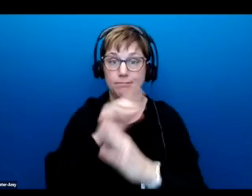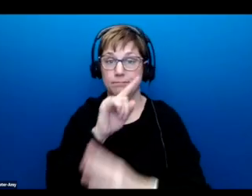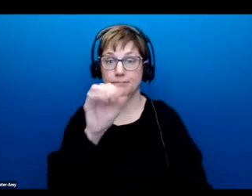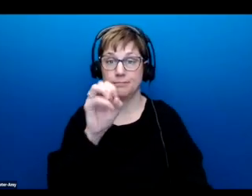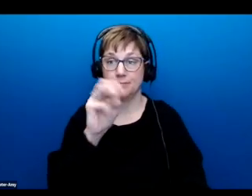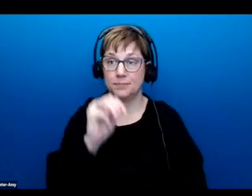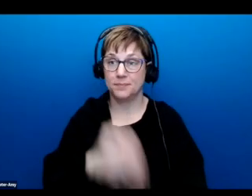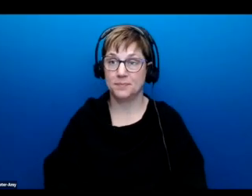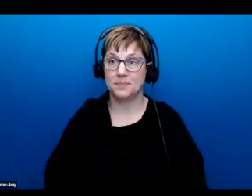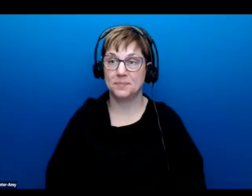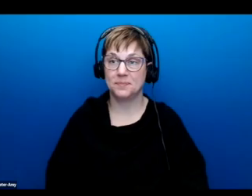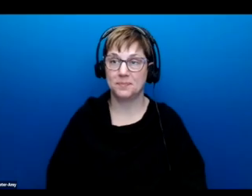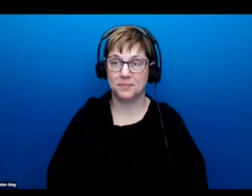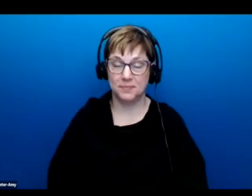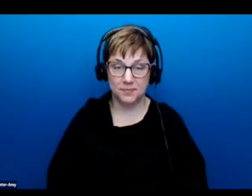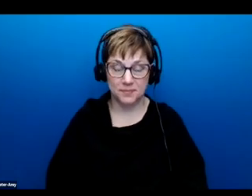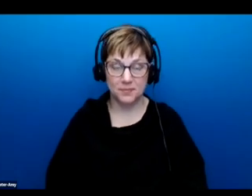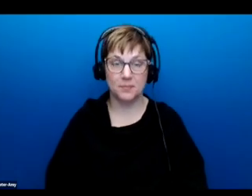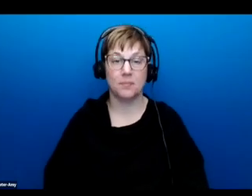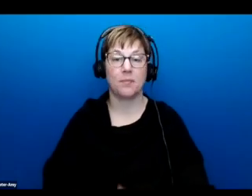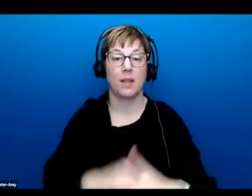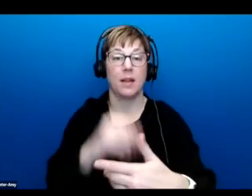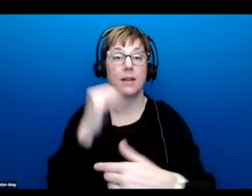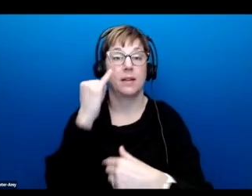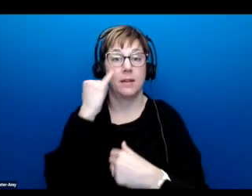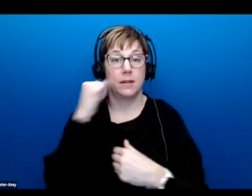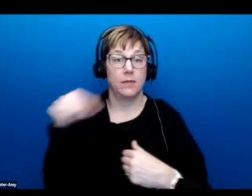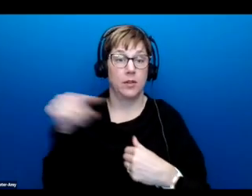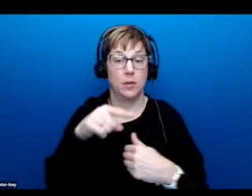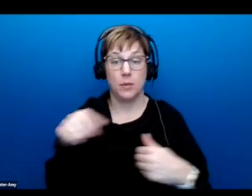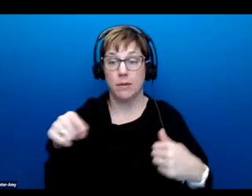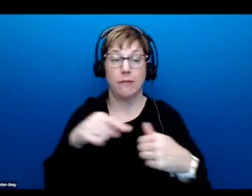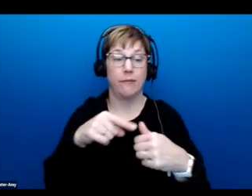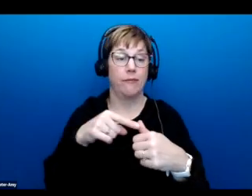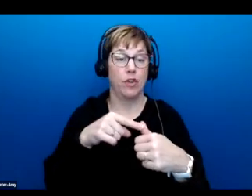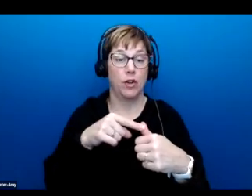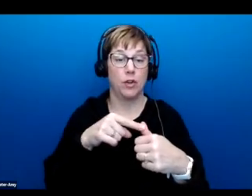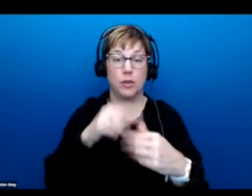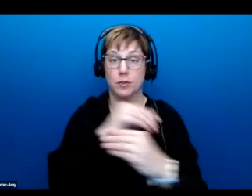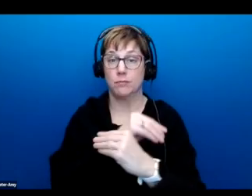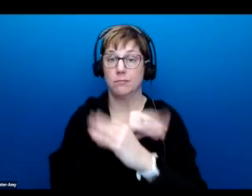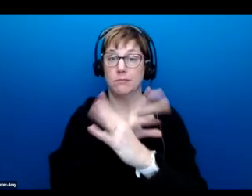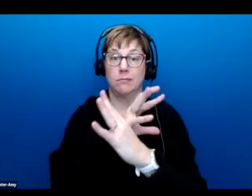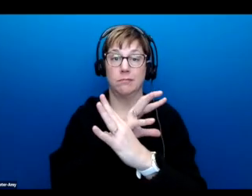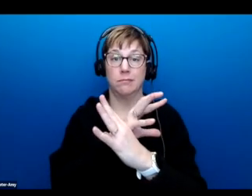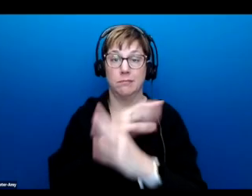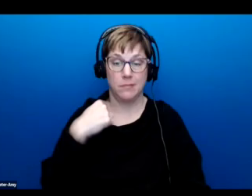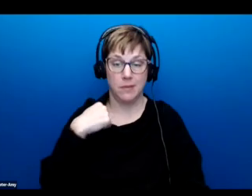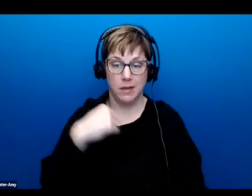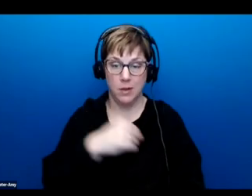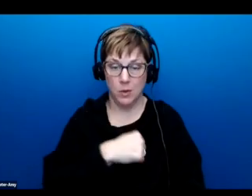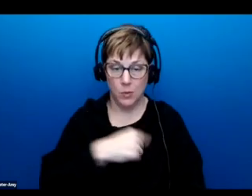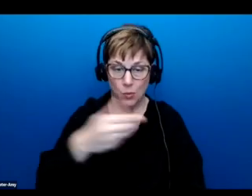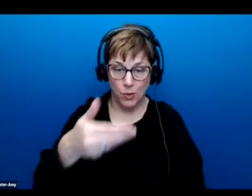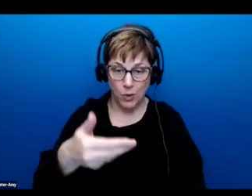For those that this is your first CLEC webinar, we welcome you. To those that are joining us